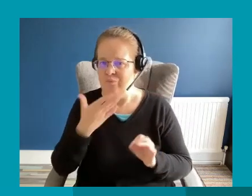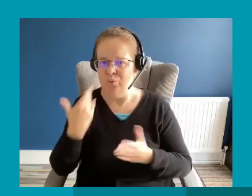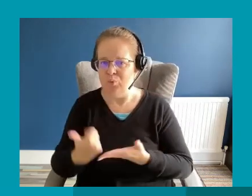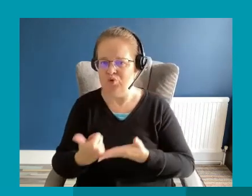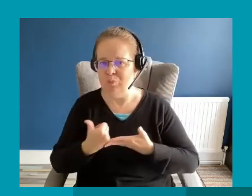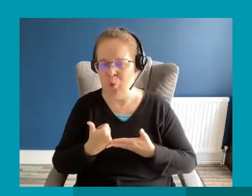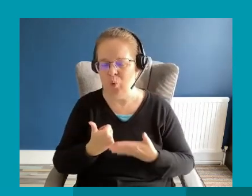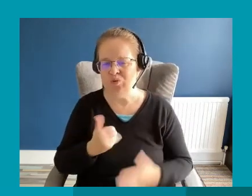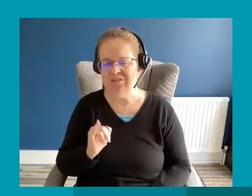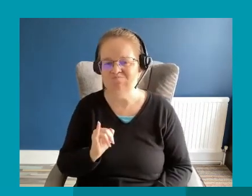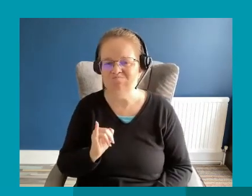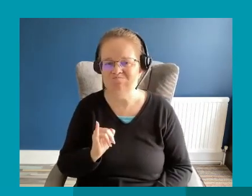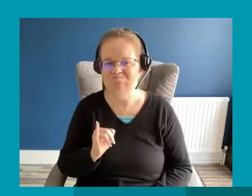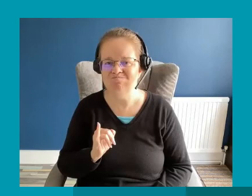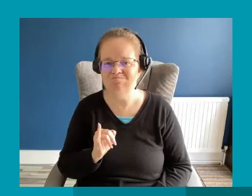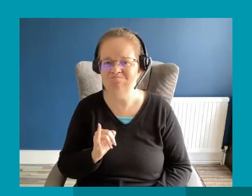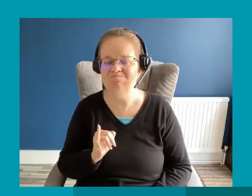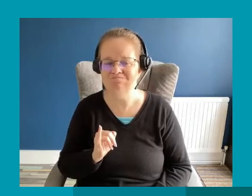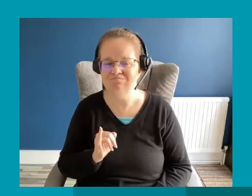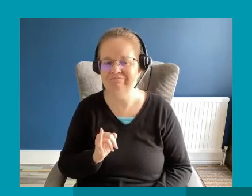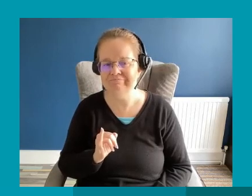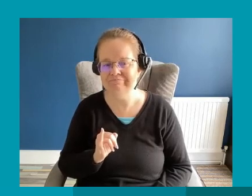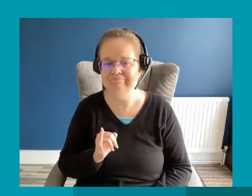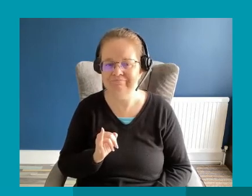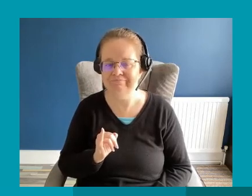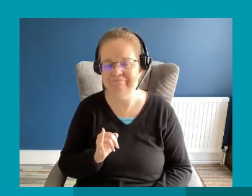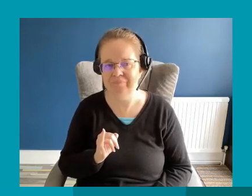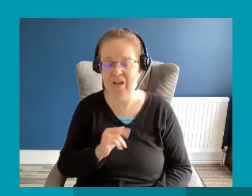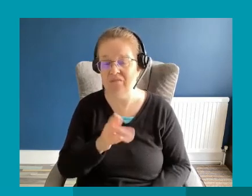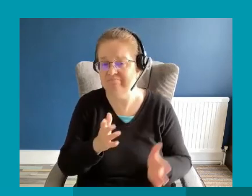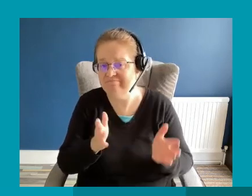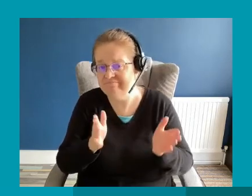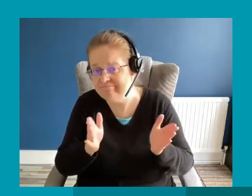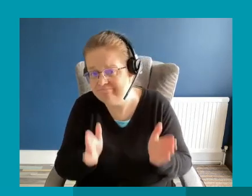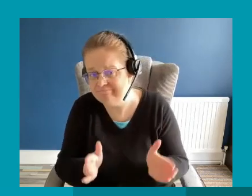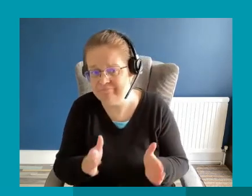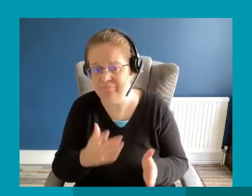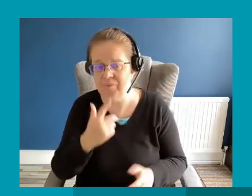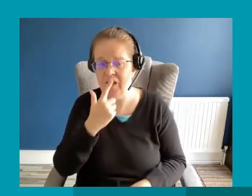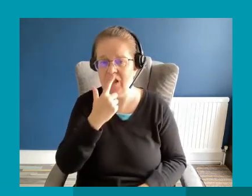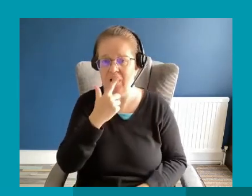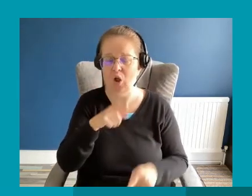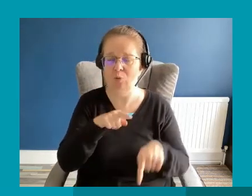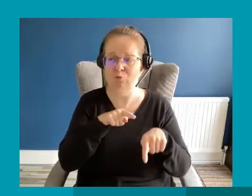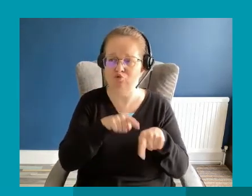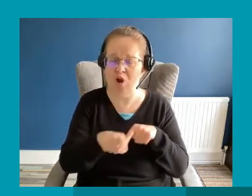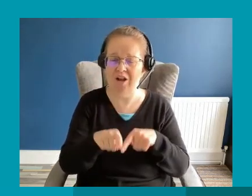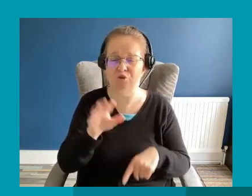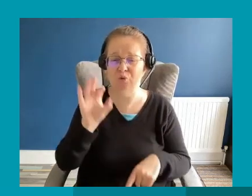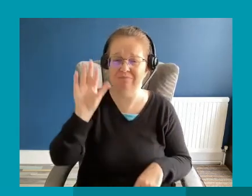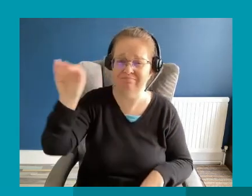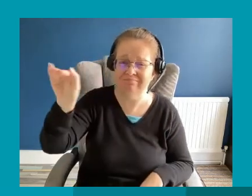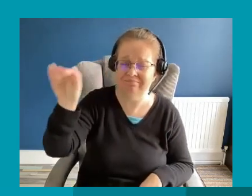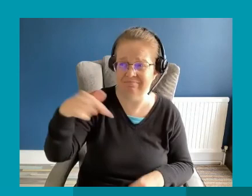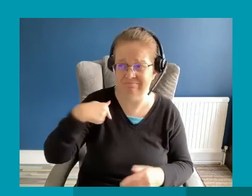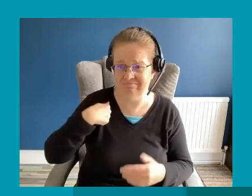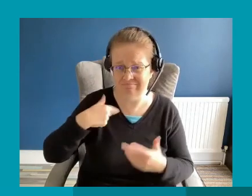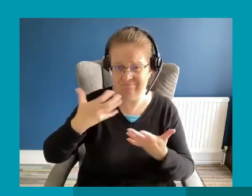You know, some times we have to appeal. To the better sense of individuals, you've got a right to be able to